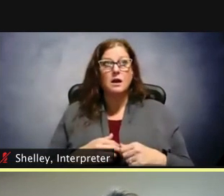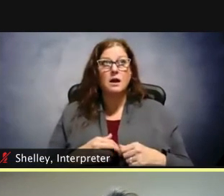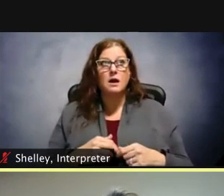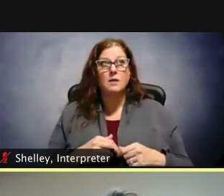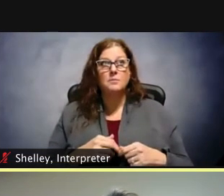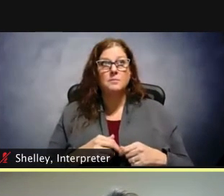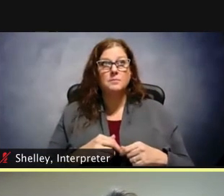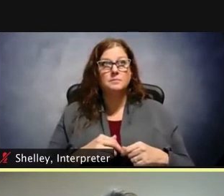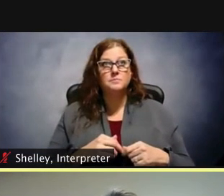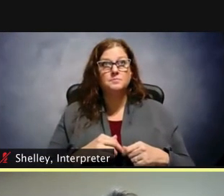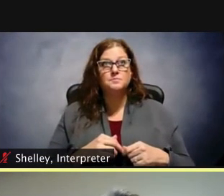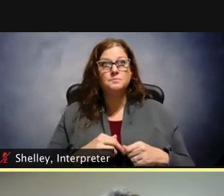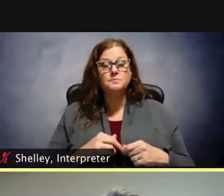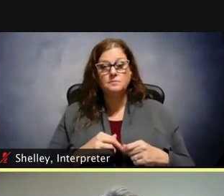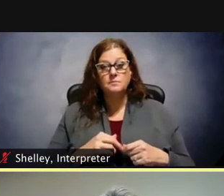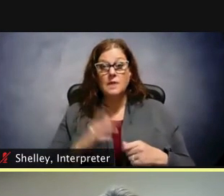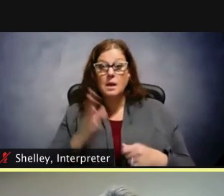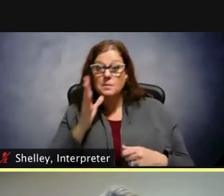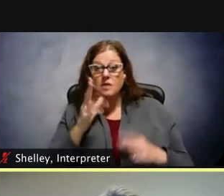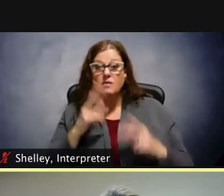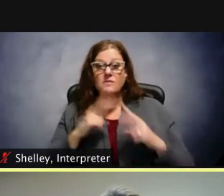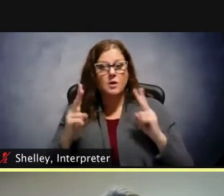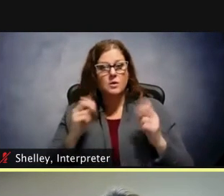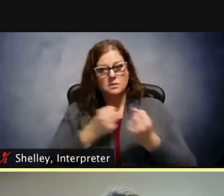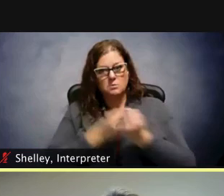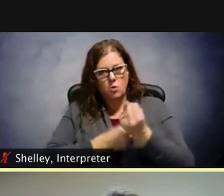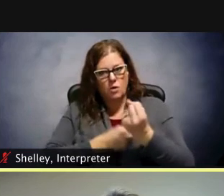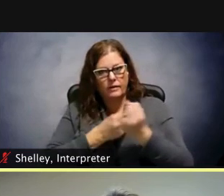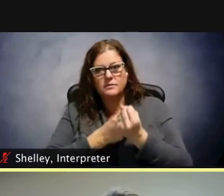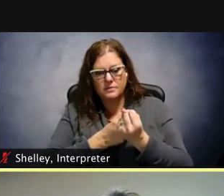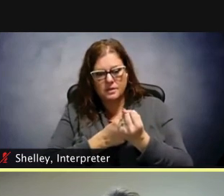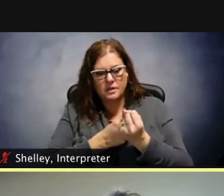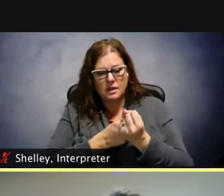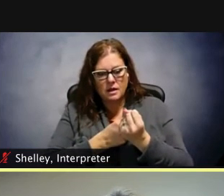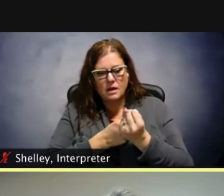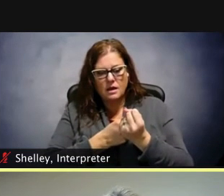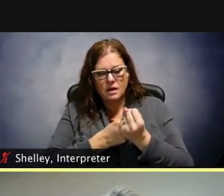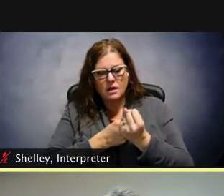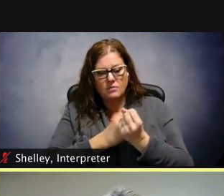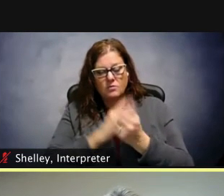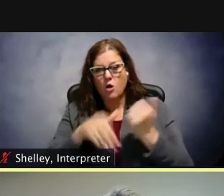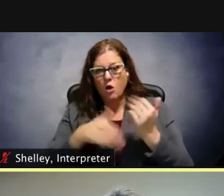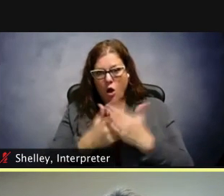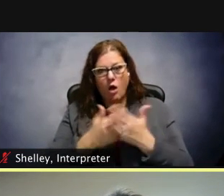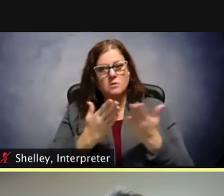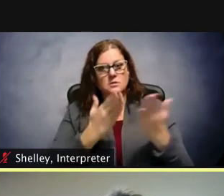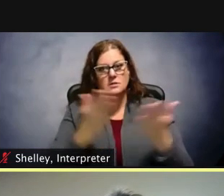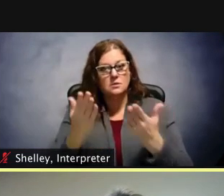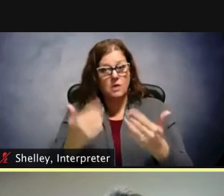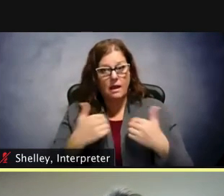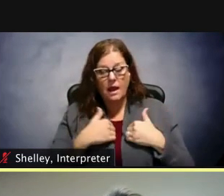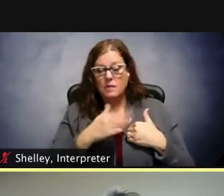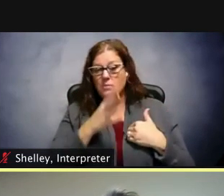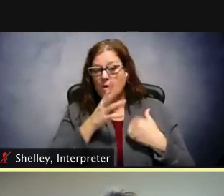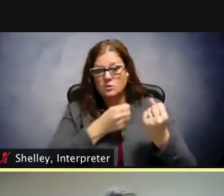The mother was very supportive of all of the suggestions we had and we basically laid out